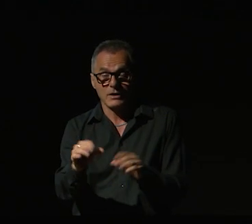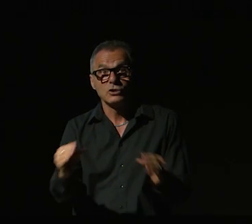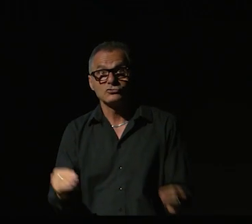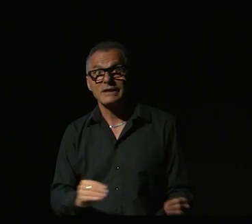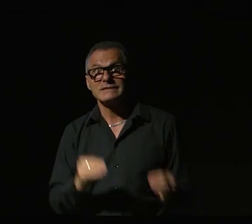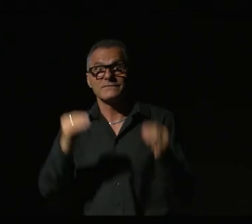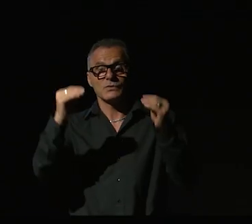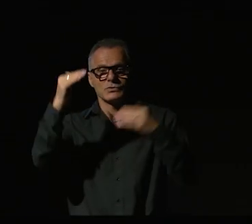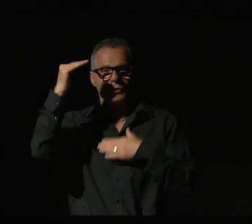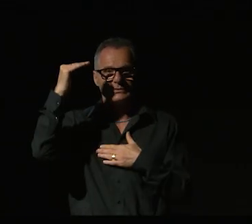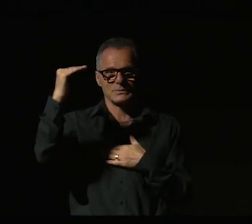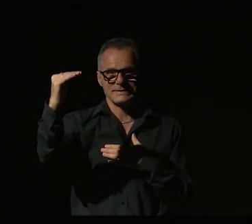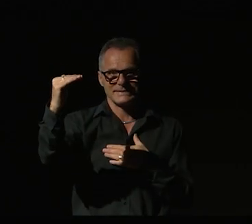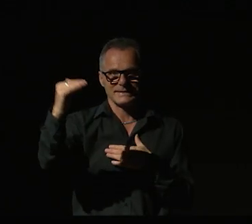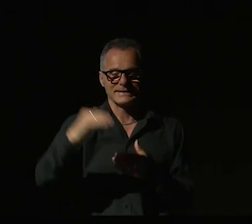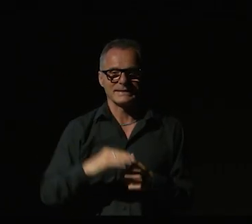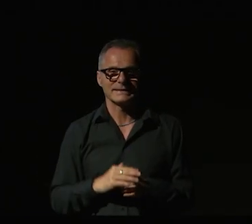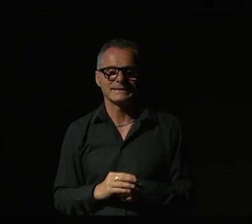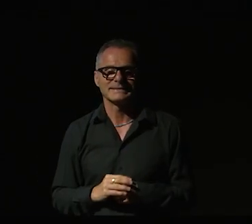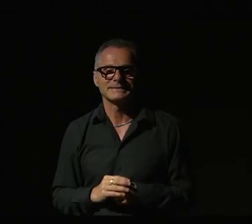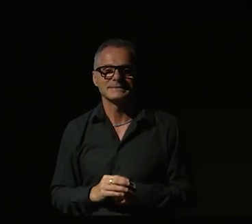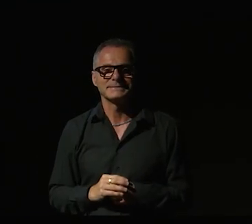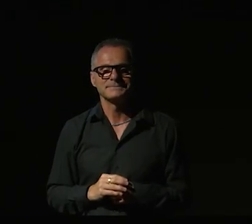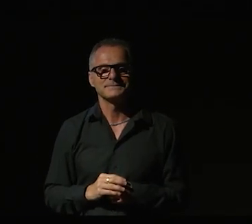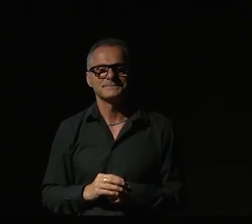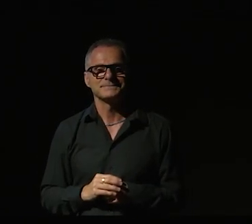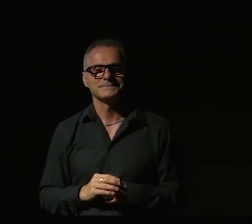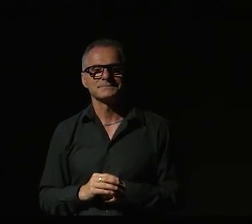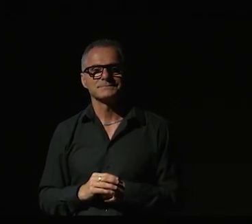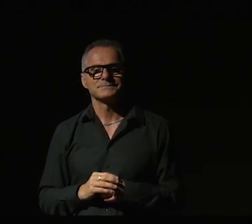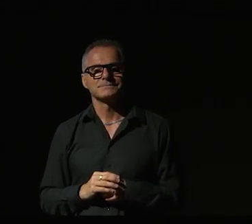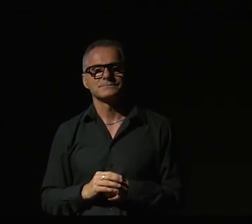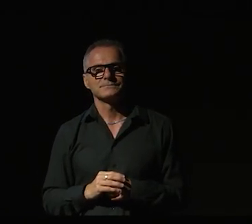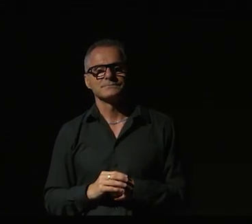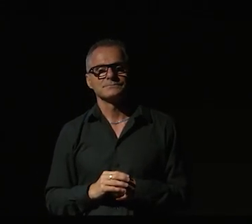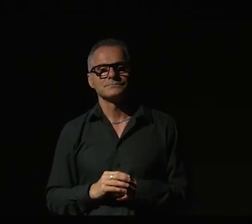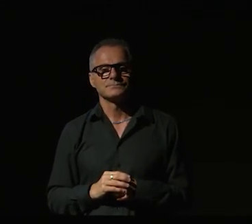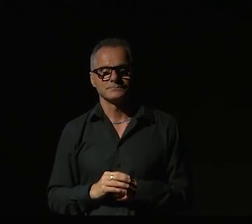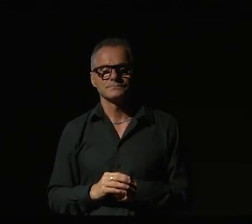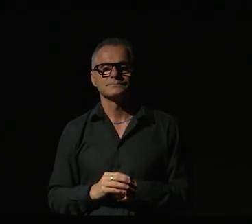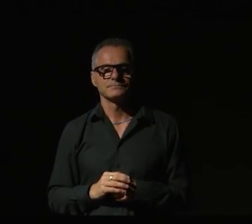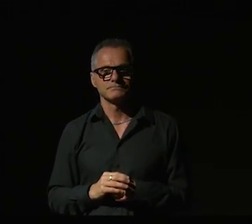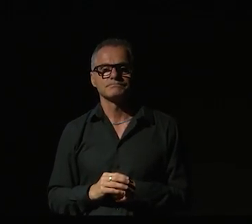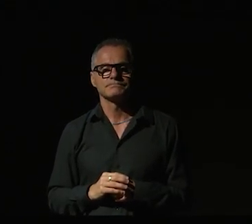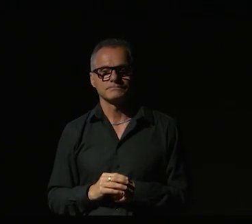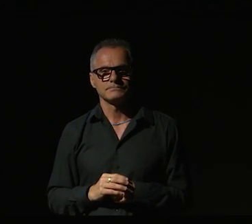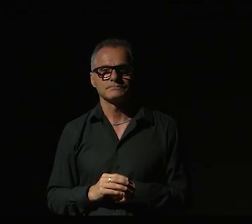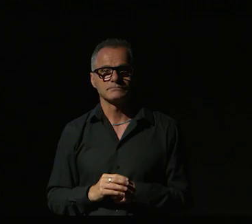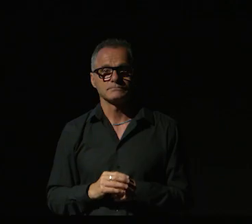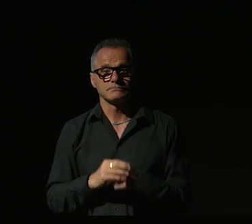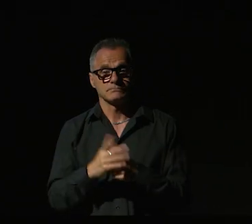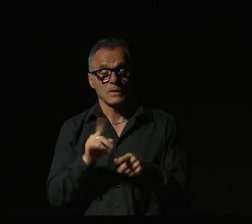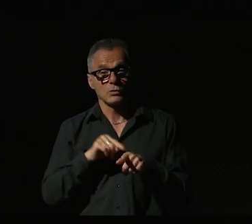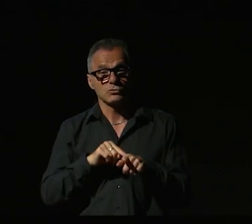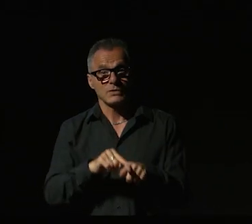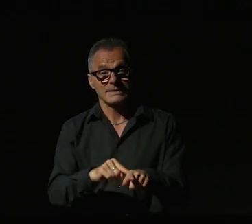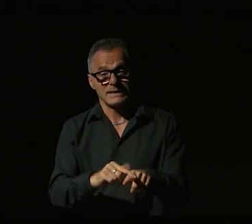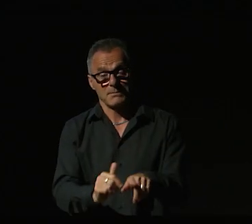Following these lines of models that we find in or we can trace back to Antique sources,